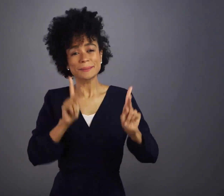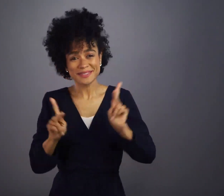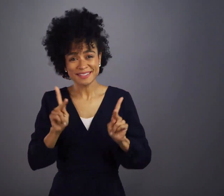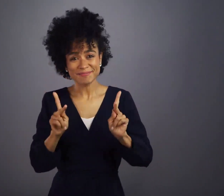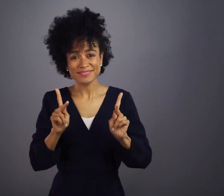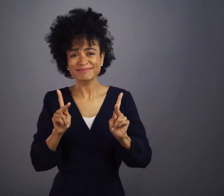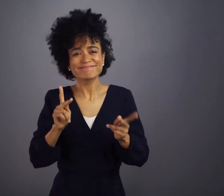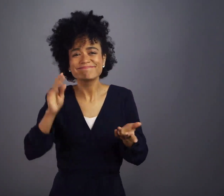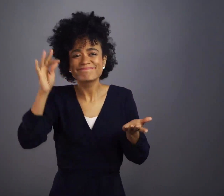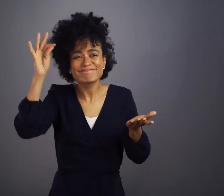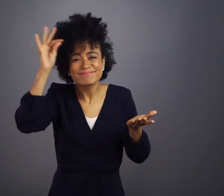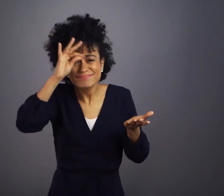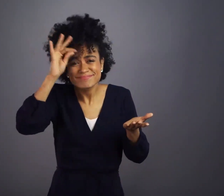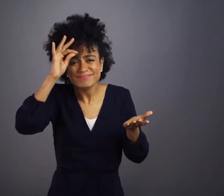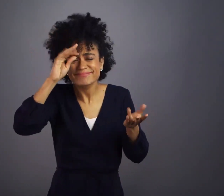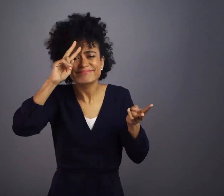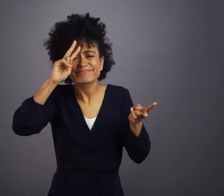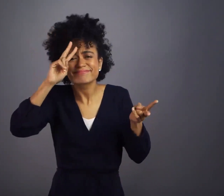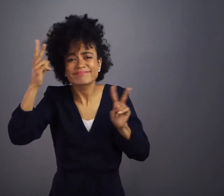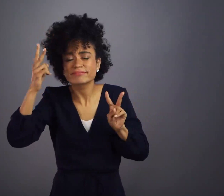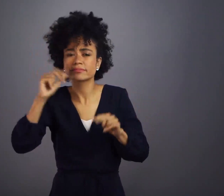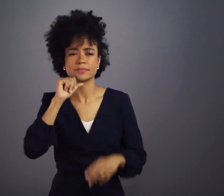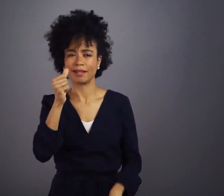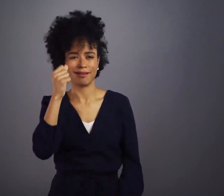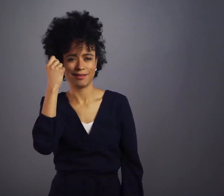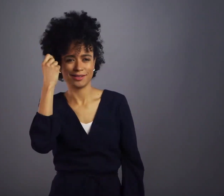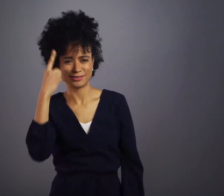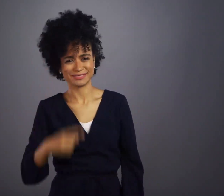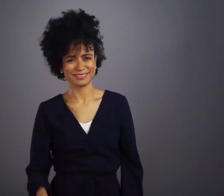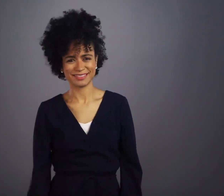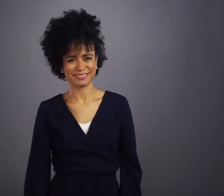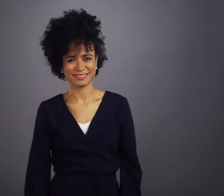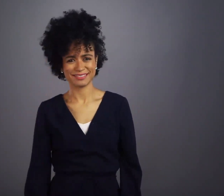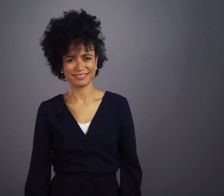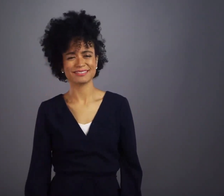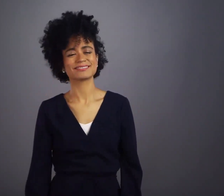Back of them is a world of ignorance and misunderstanding.